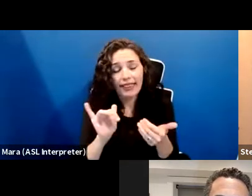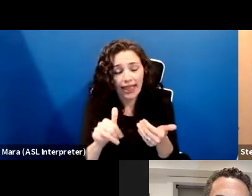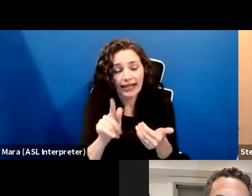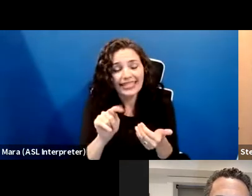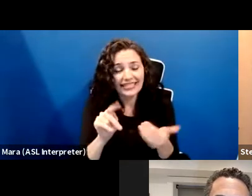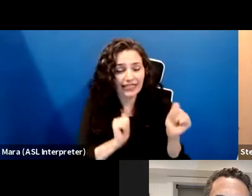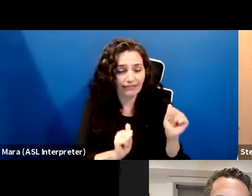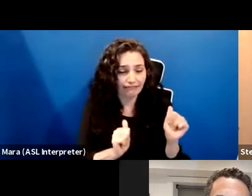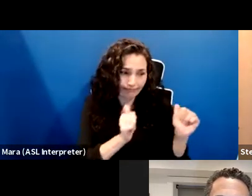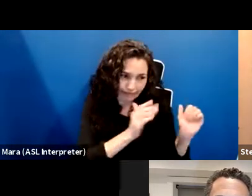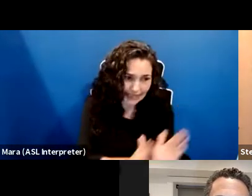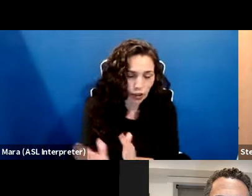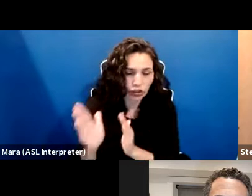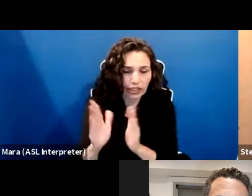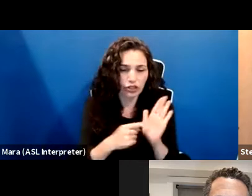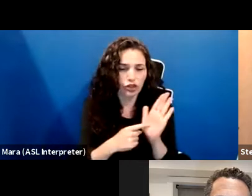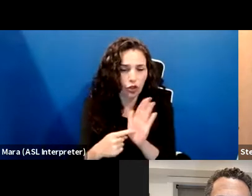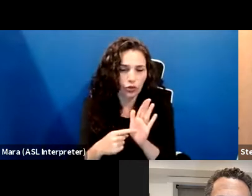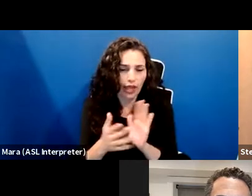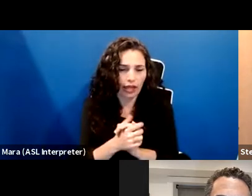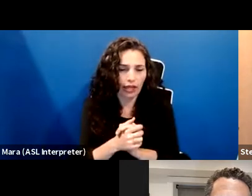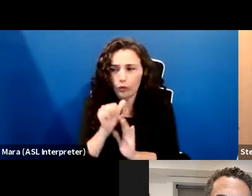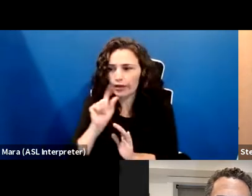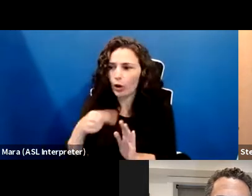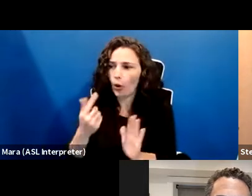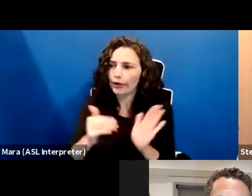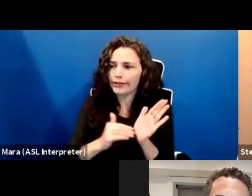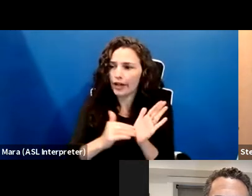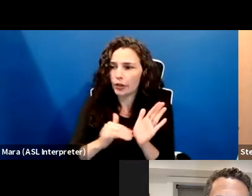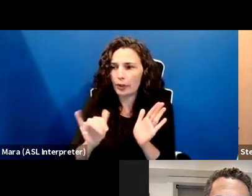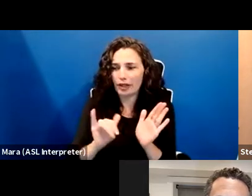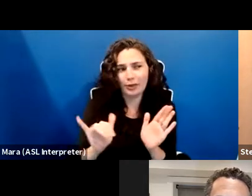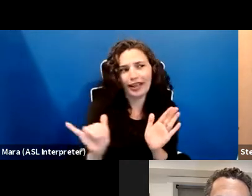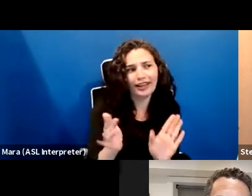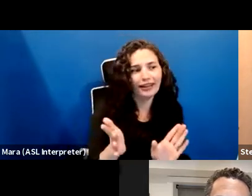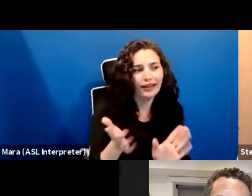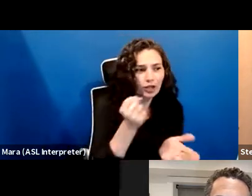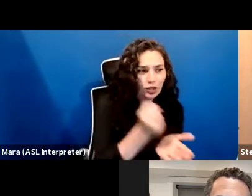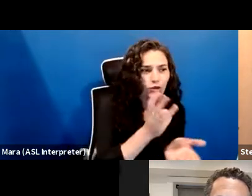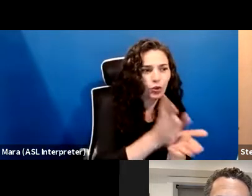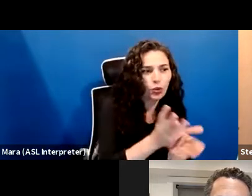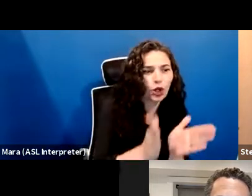that sometimes we're not just the doctor, we're the social worker, and we're family providing support to a family member.